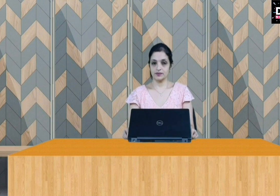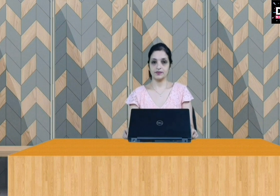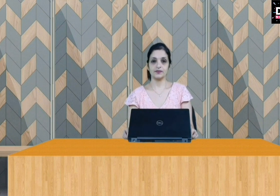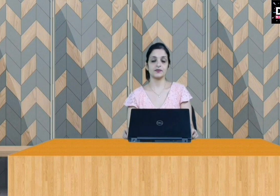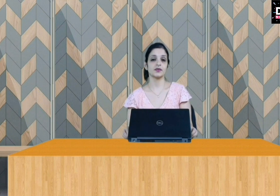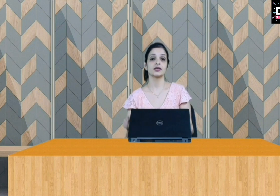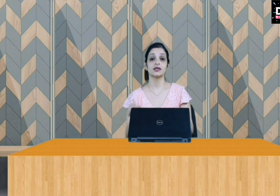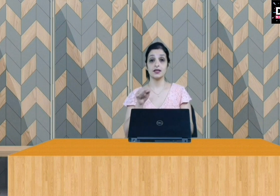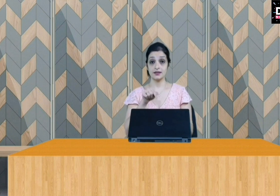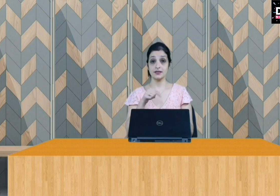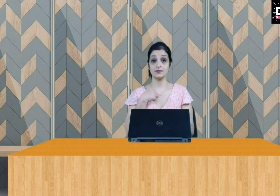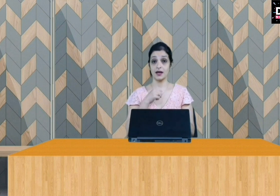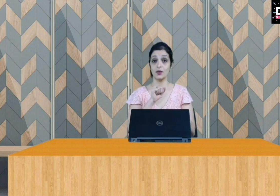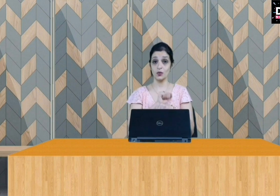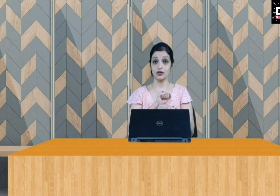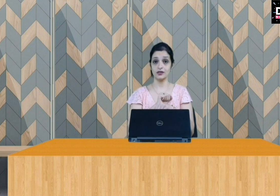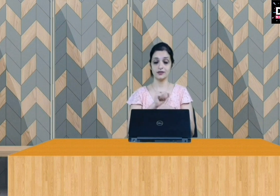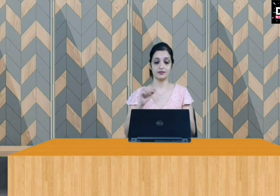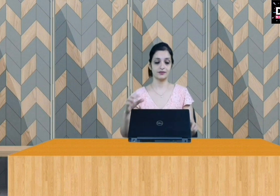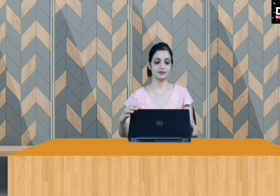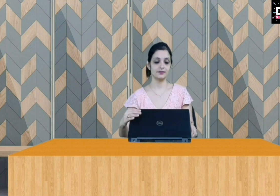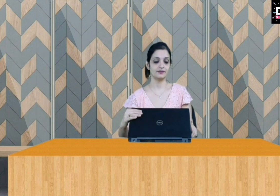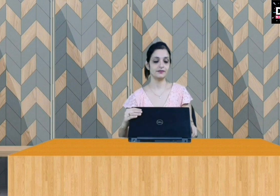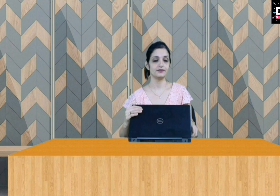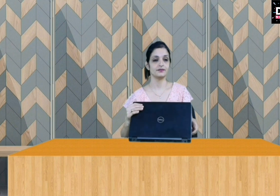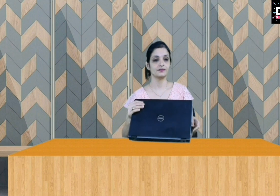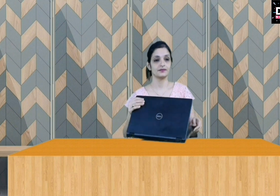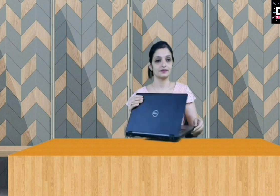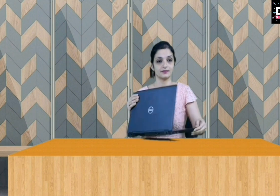Sir, so this was the work that I was telling about...